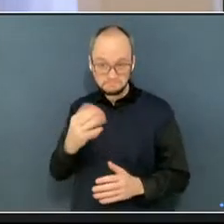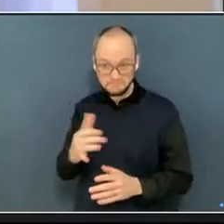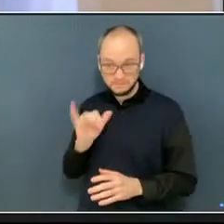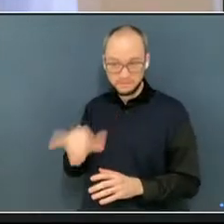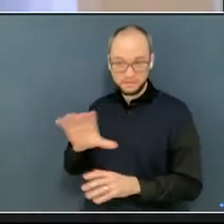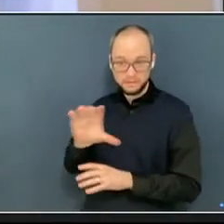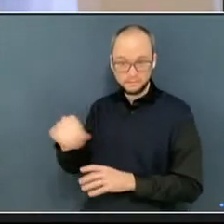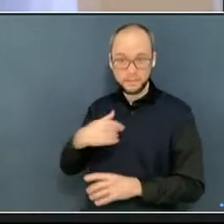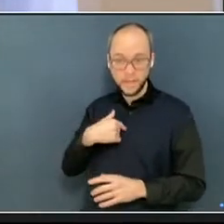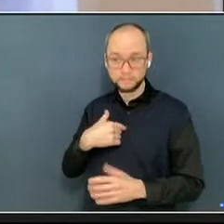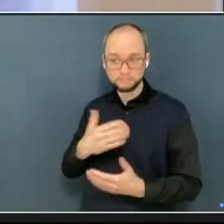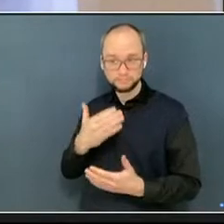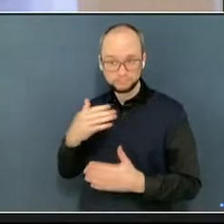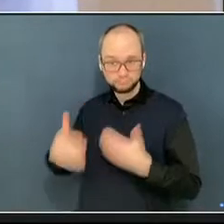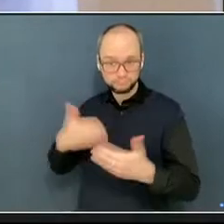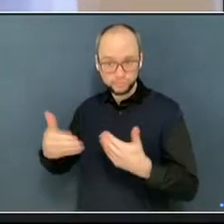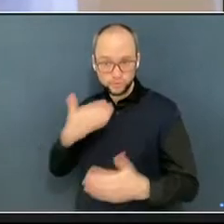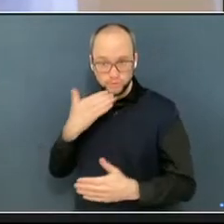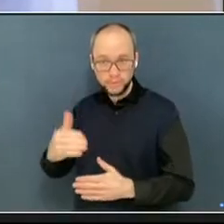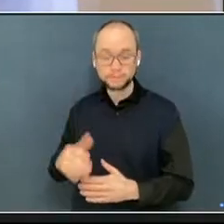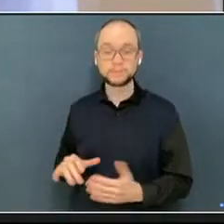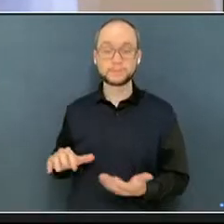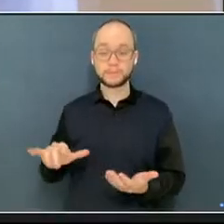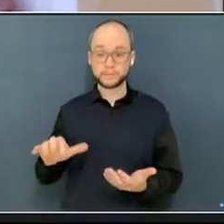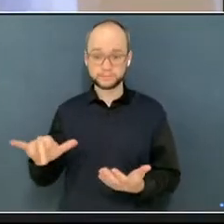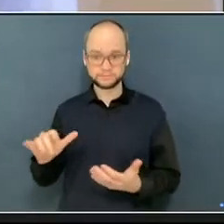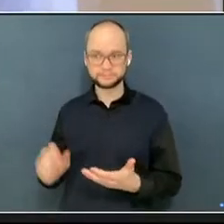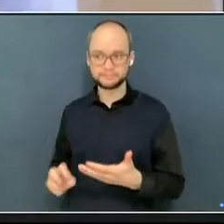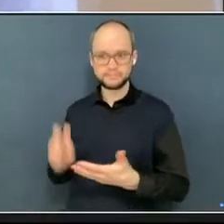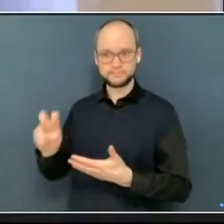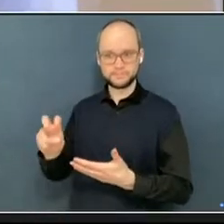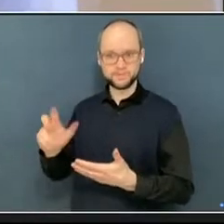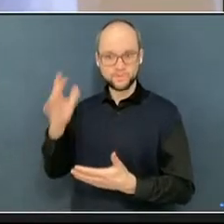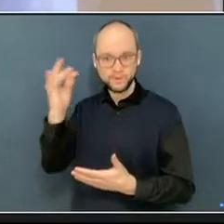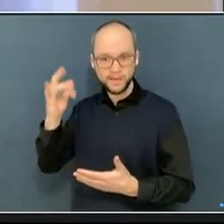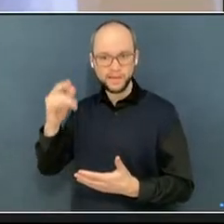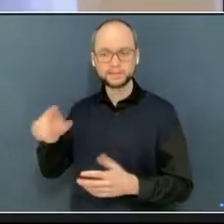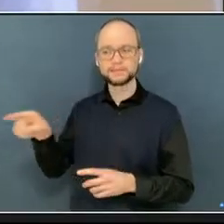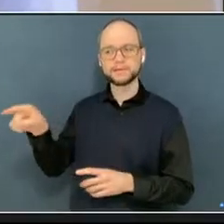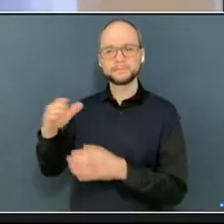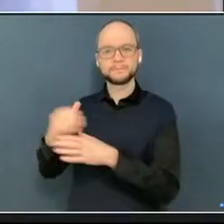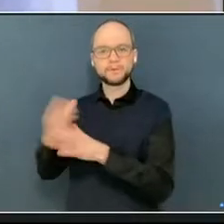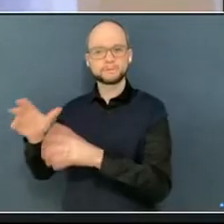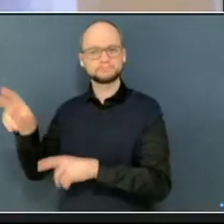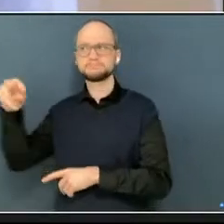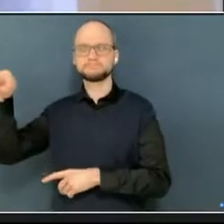cashier when the partners saw I could take on more responsibility. I was there one year and seven months.